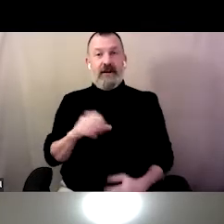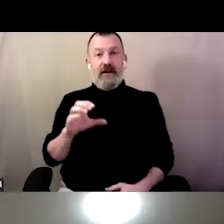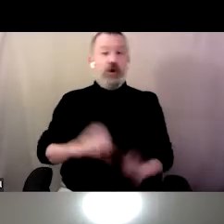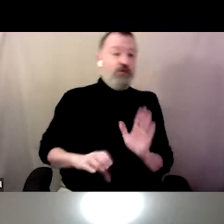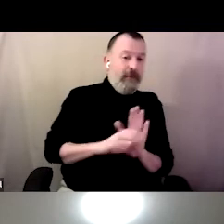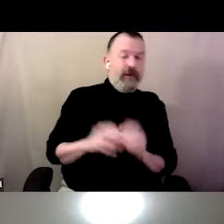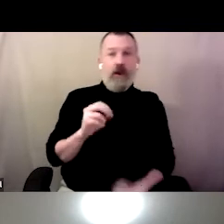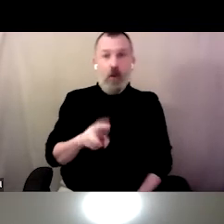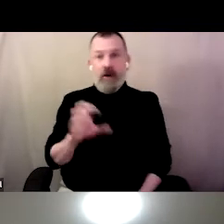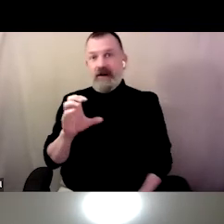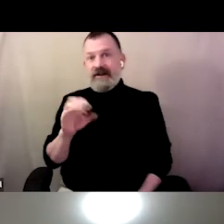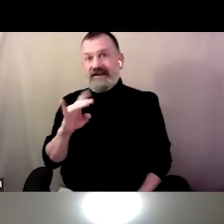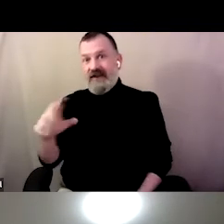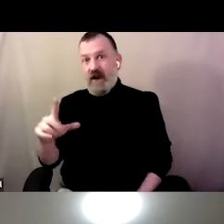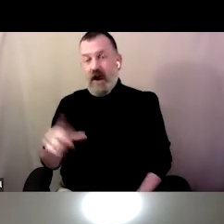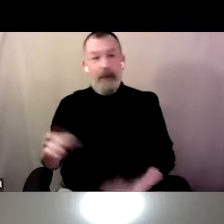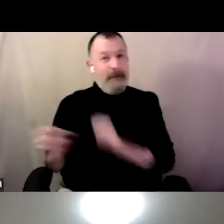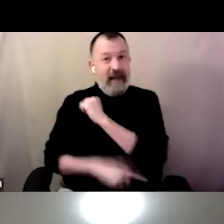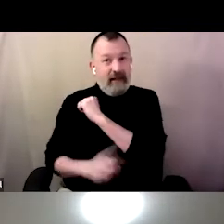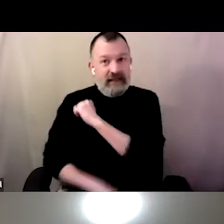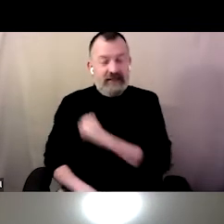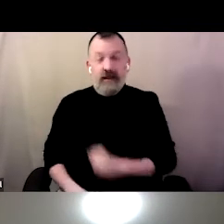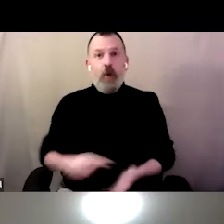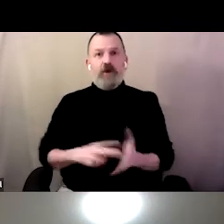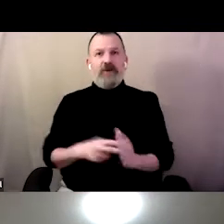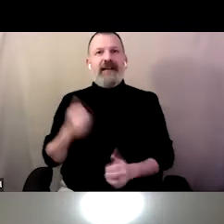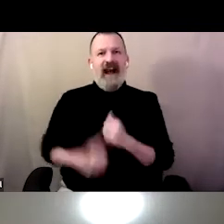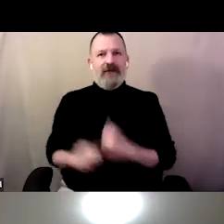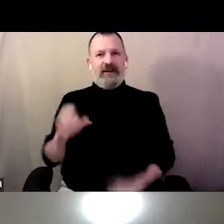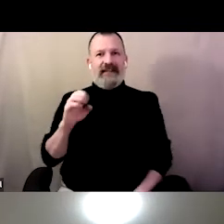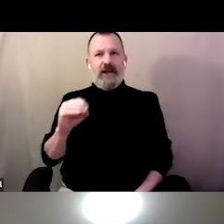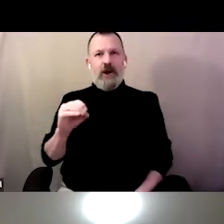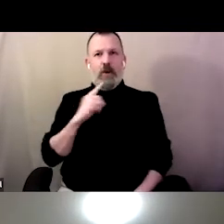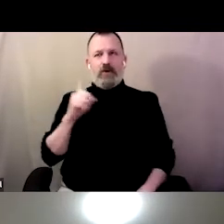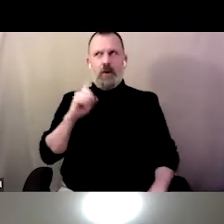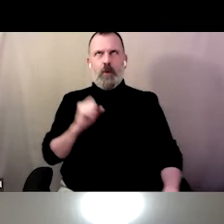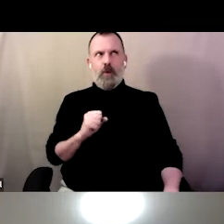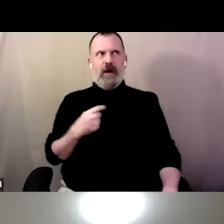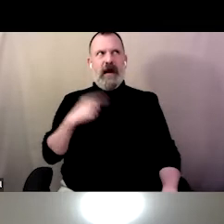penalties. So that pretty much puts every CEO on notice if you better think twice and you better know who you're writing a check to